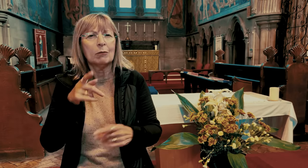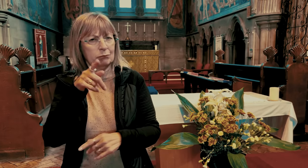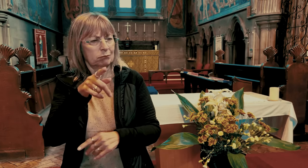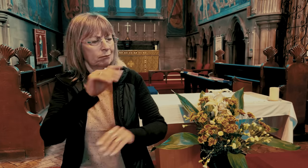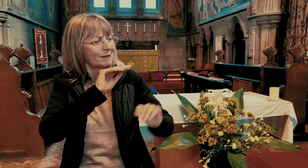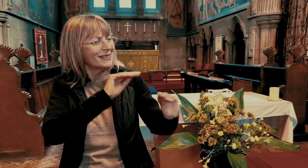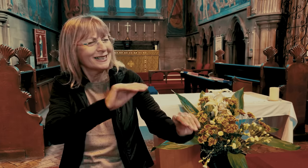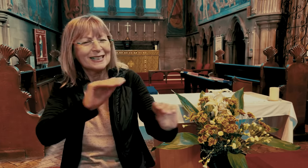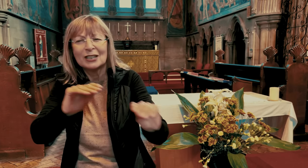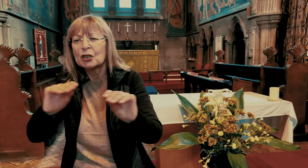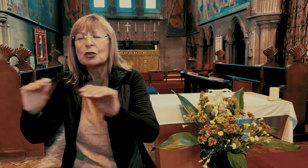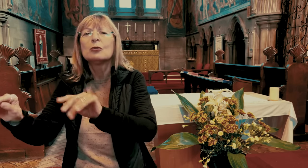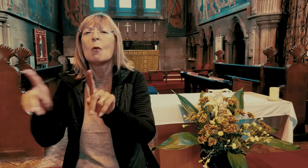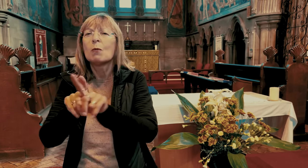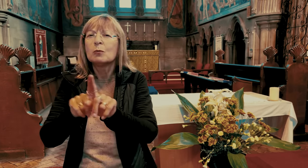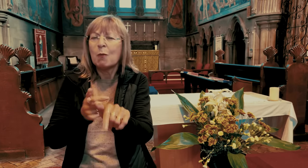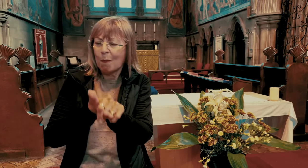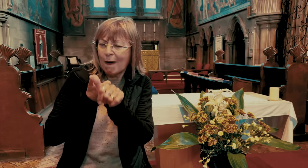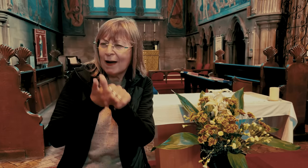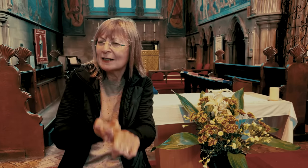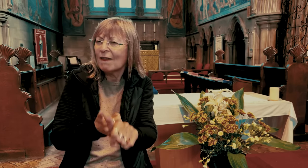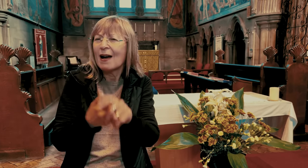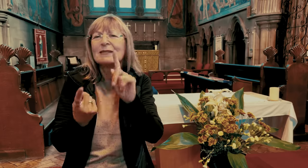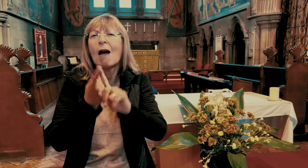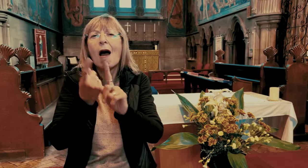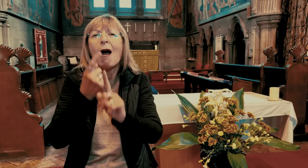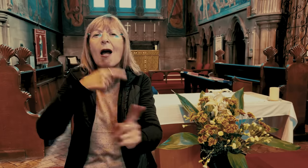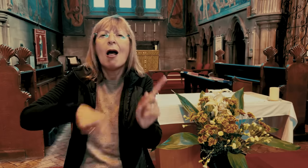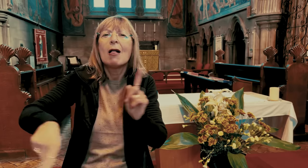teach and admonish one another in all wisdom,